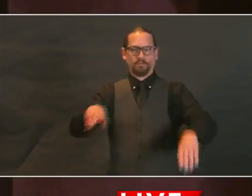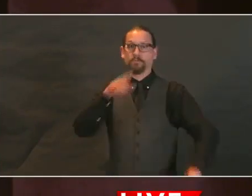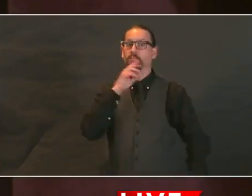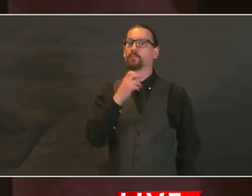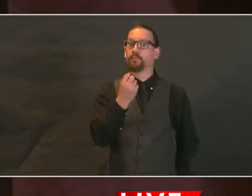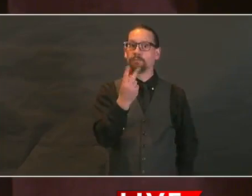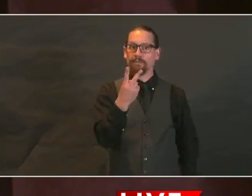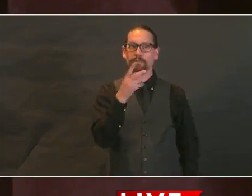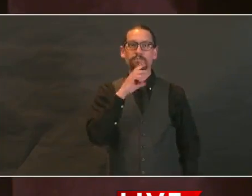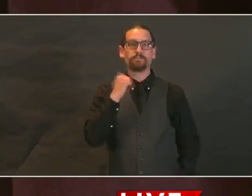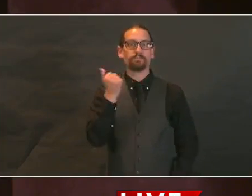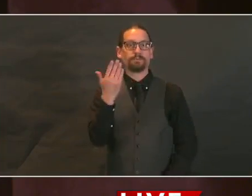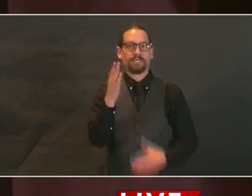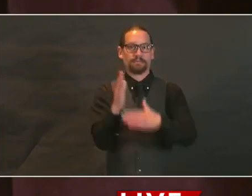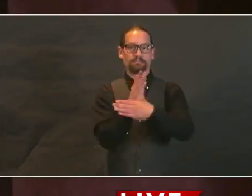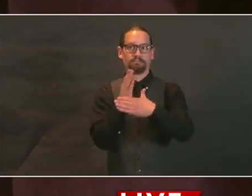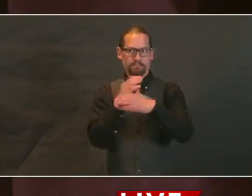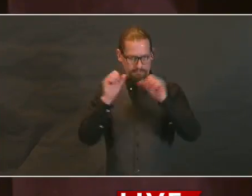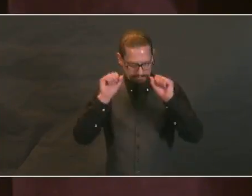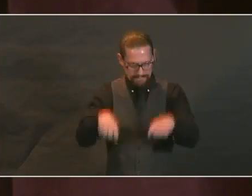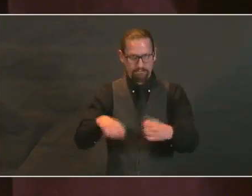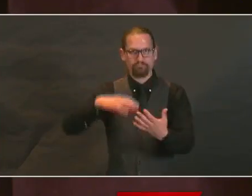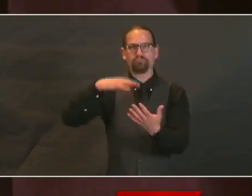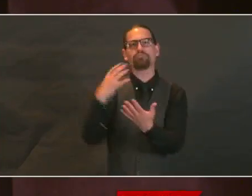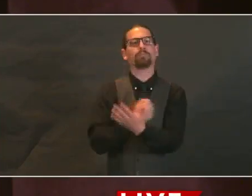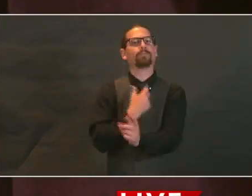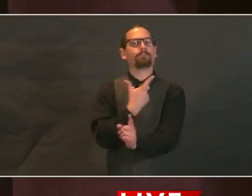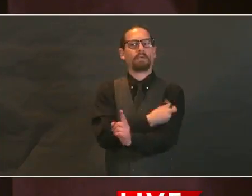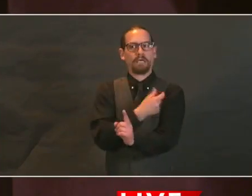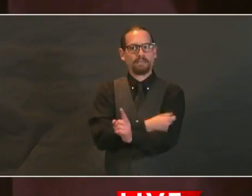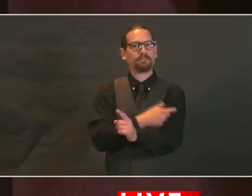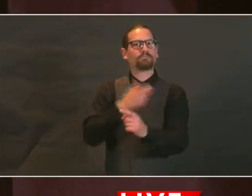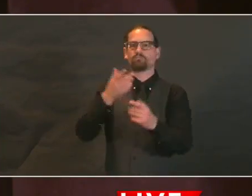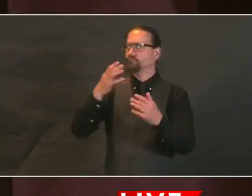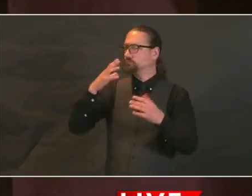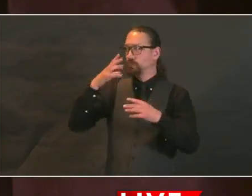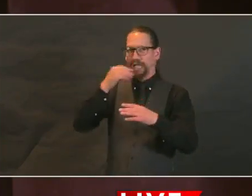COVID-19 VACCINE. KNOWING THAT WE CAN NOW VACCINATE CHILDREN